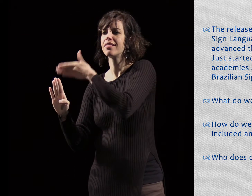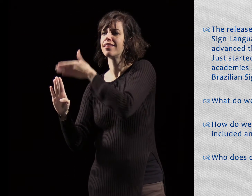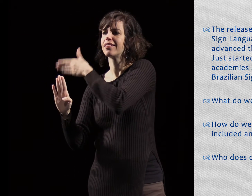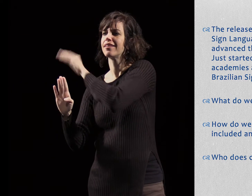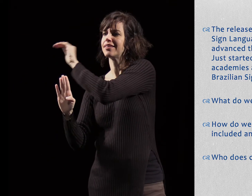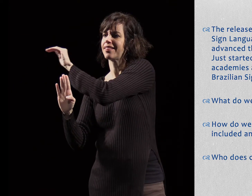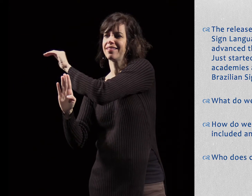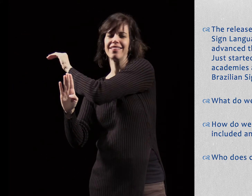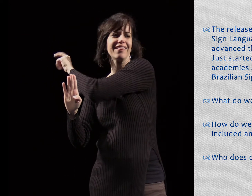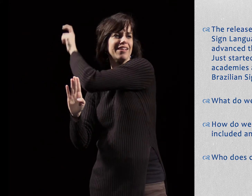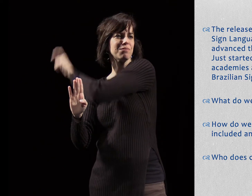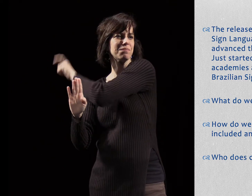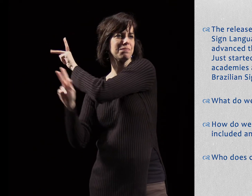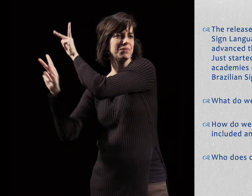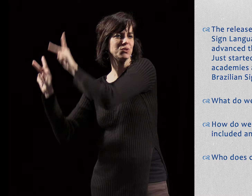We need to look up history.